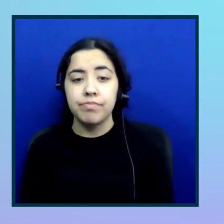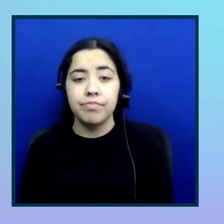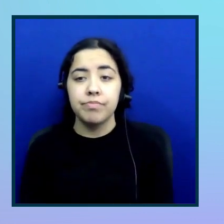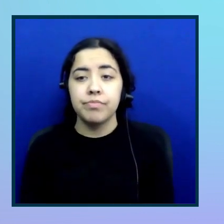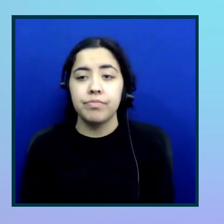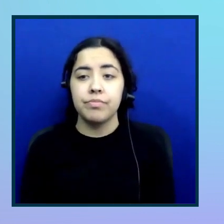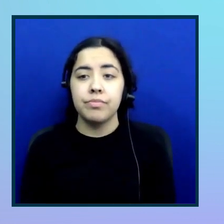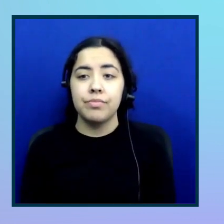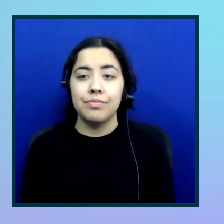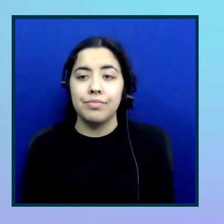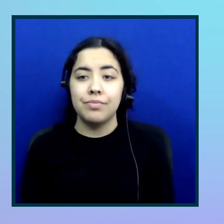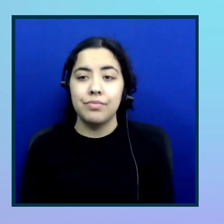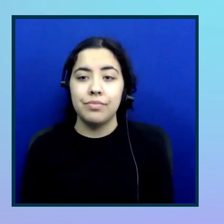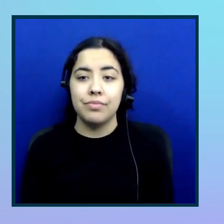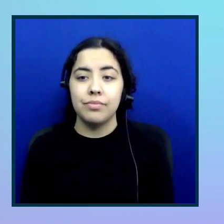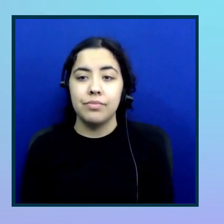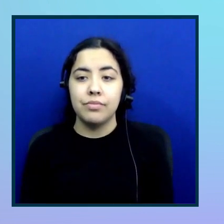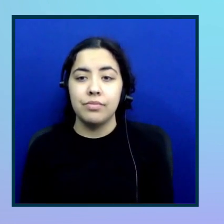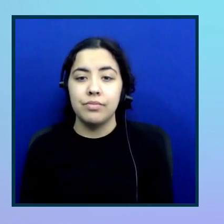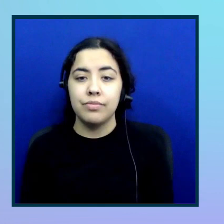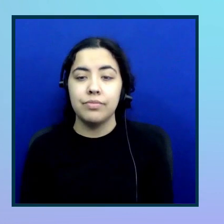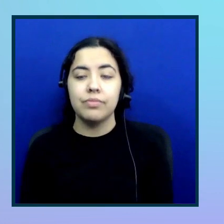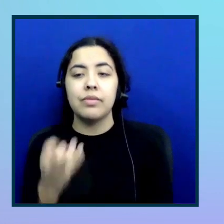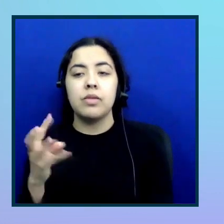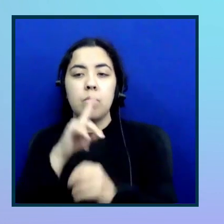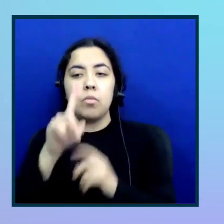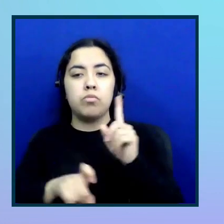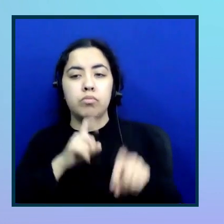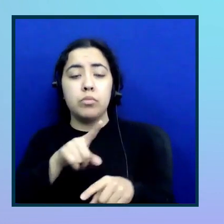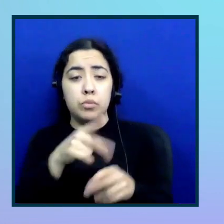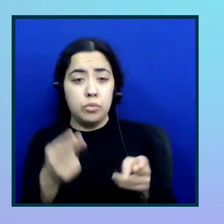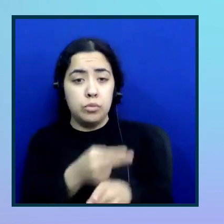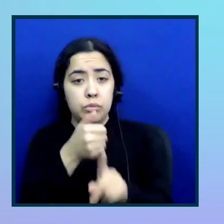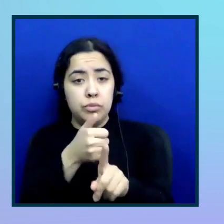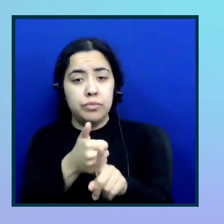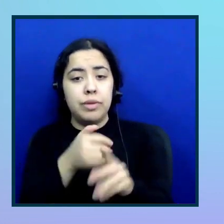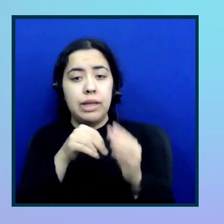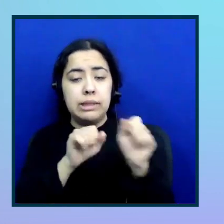All right, let's see a couple more questions here. Do you use accessibility hints